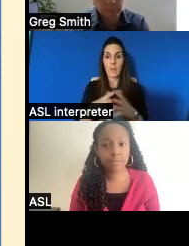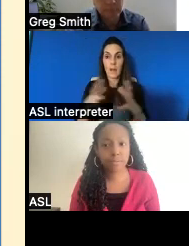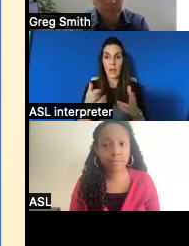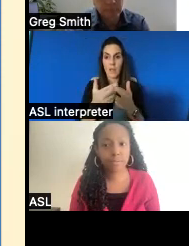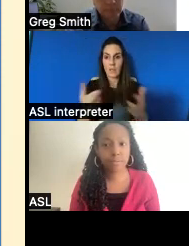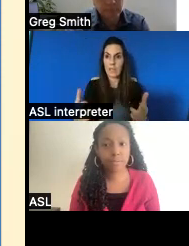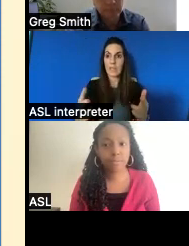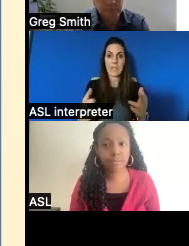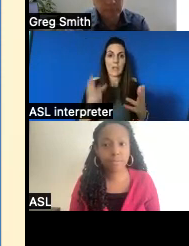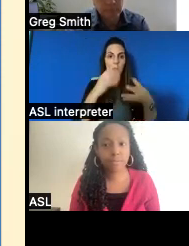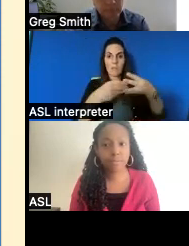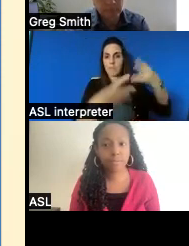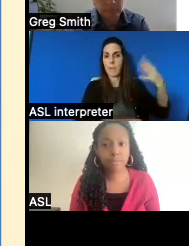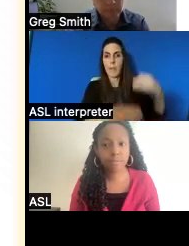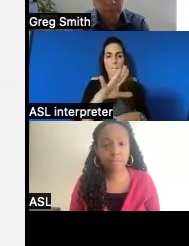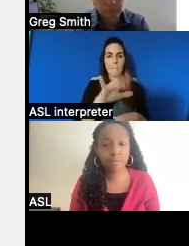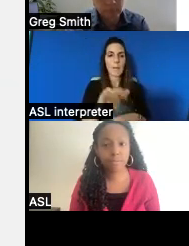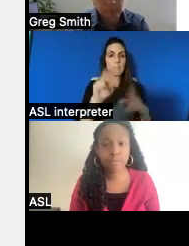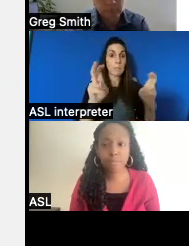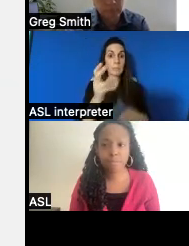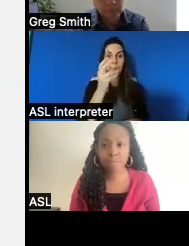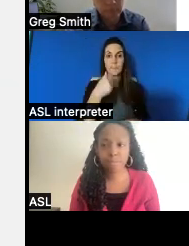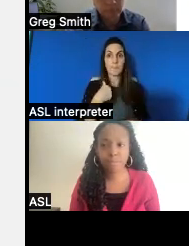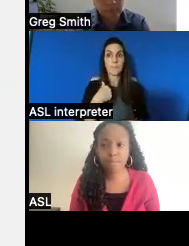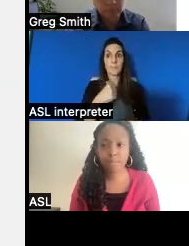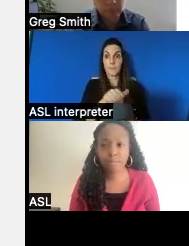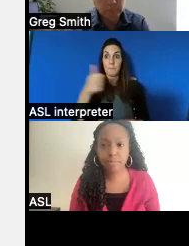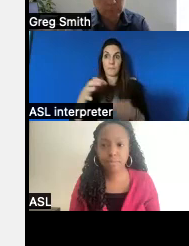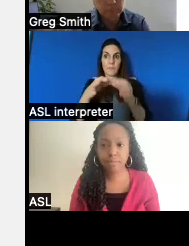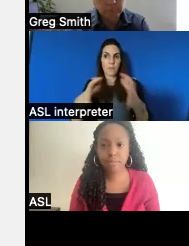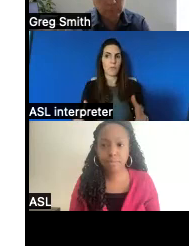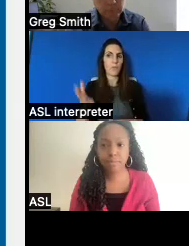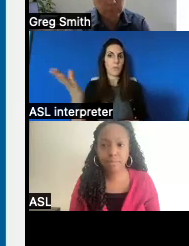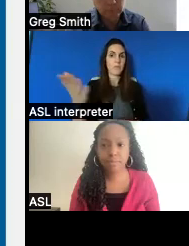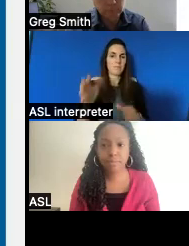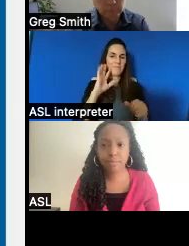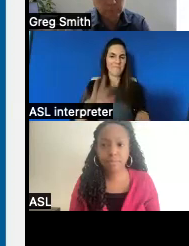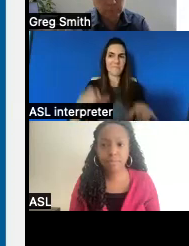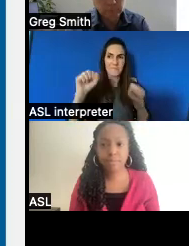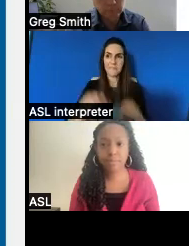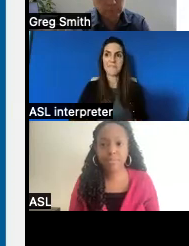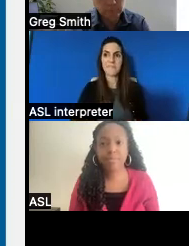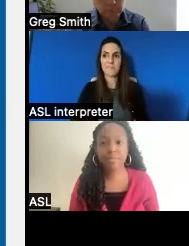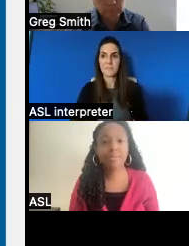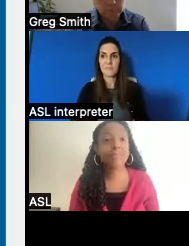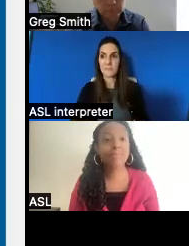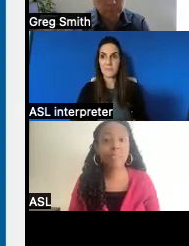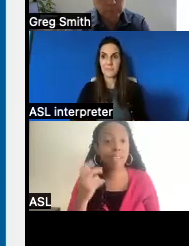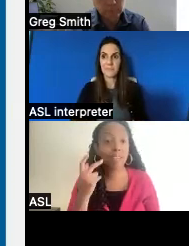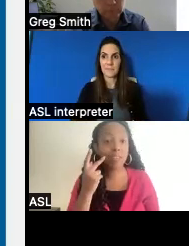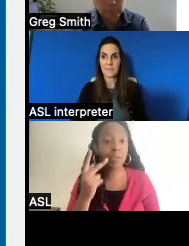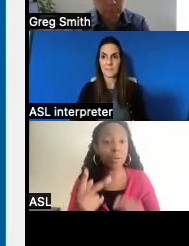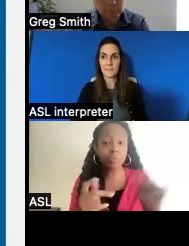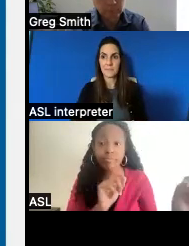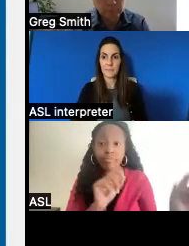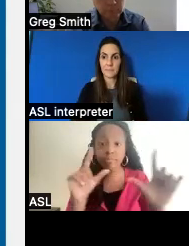topic so if you go to our main page which is Florida literacy.org you'll